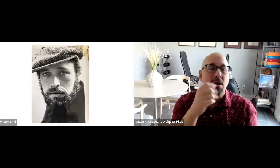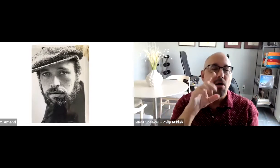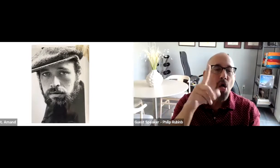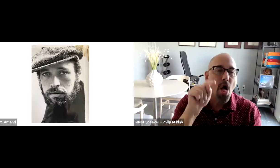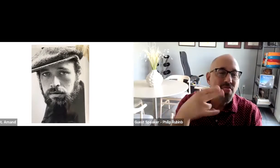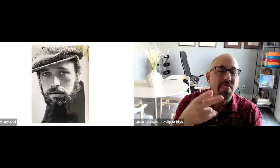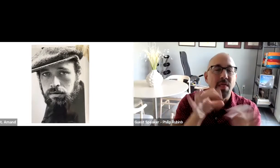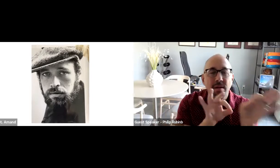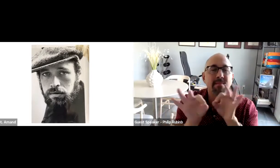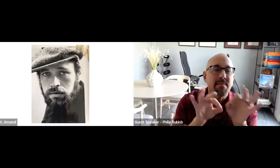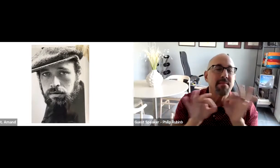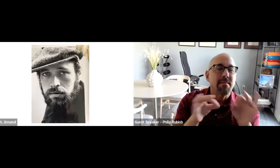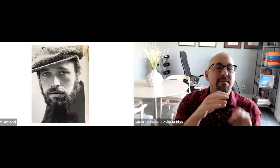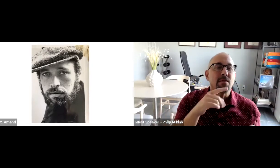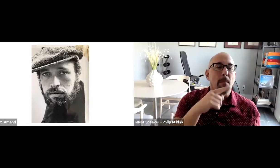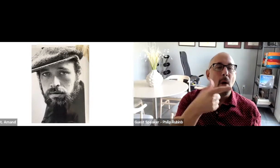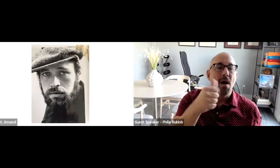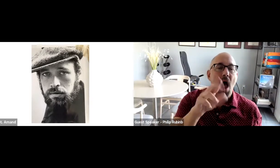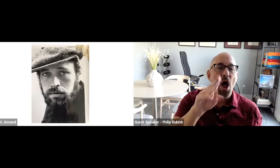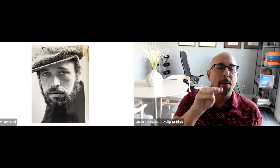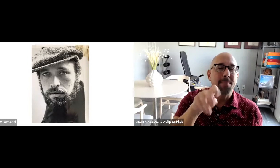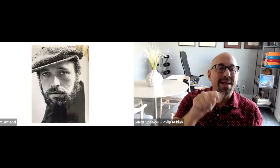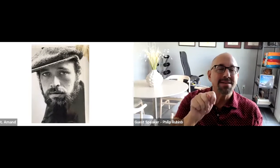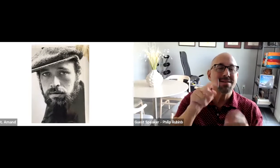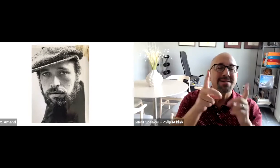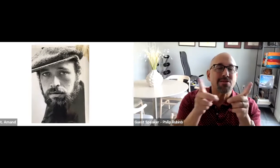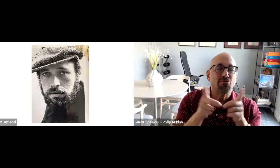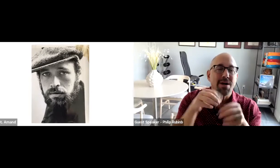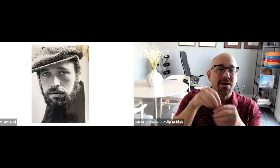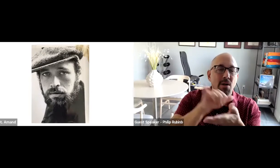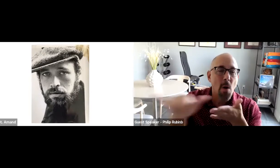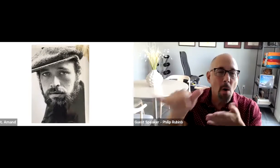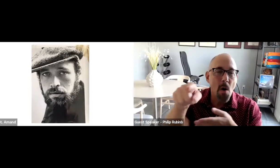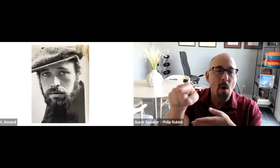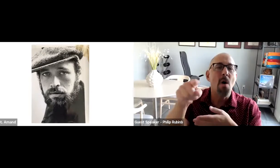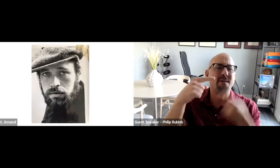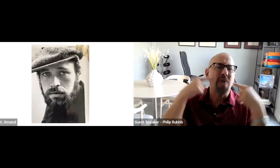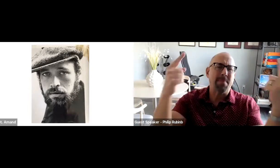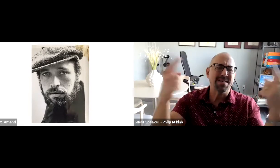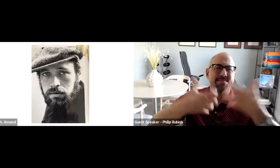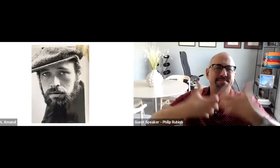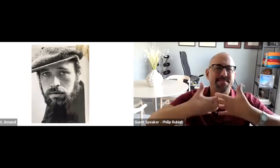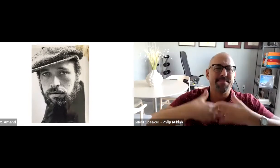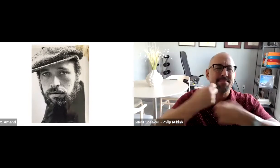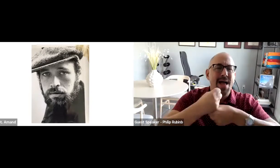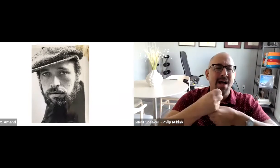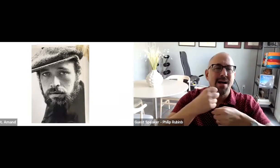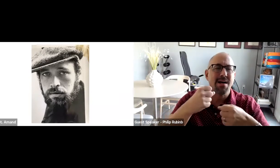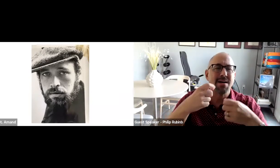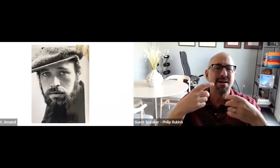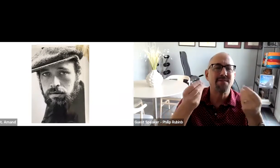you know, size and proportion of the pattern on the cloth and everything. And, you know, the very famous garment industry